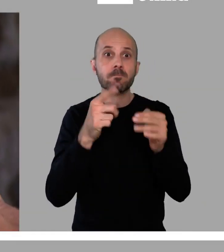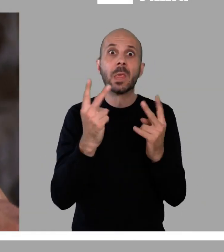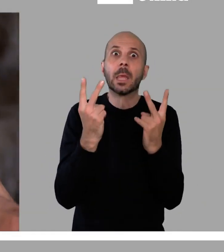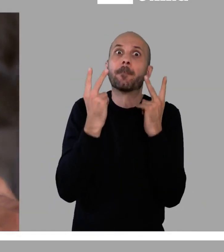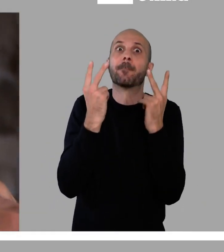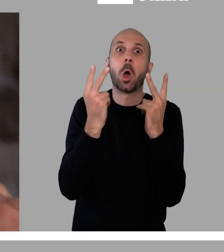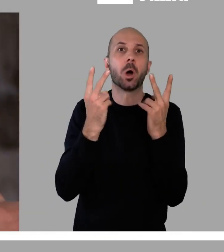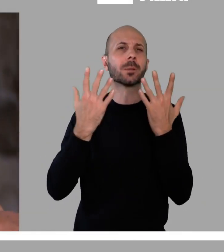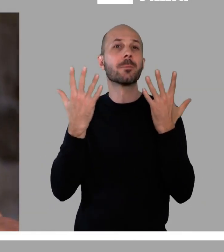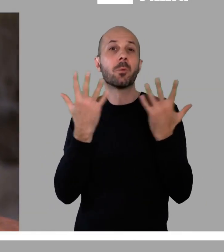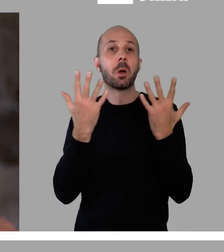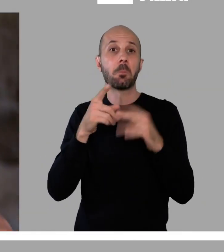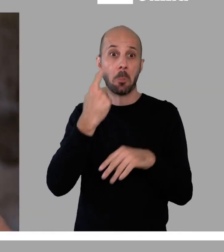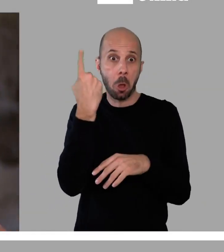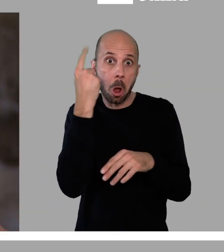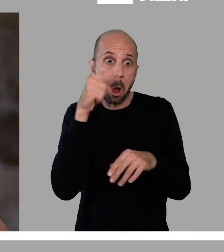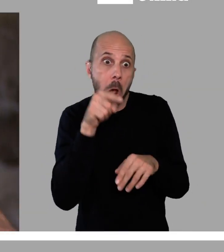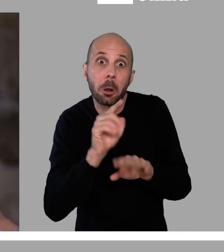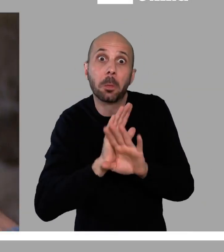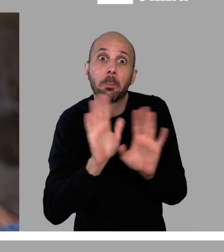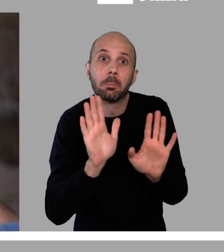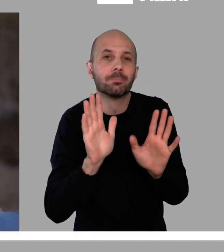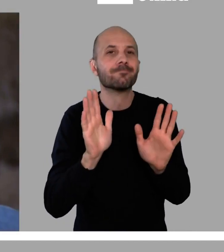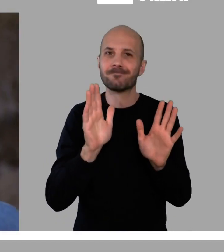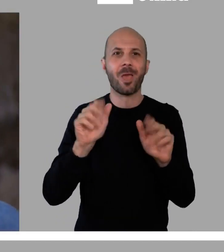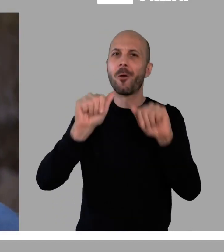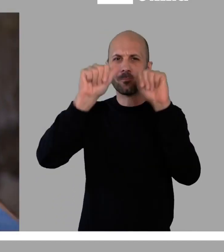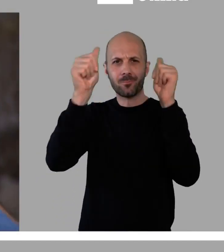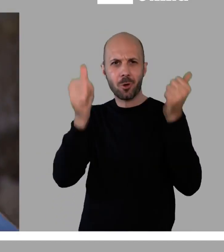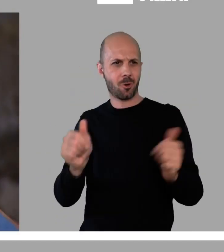They're very important but not sufficient